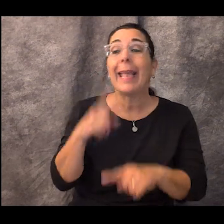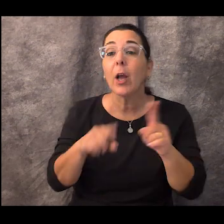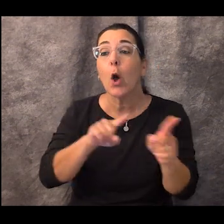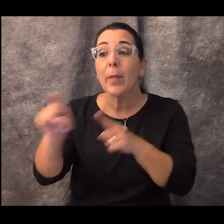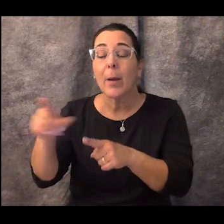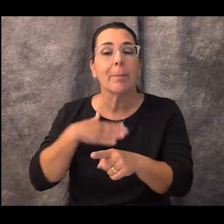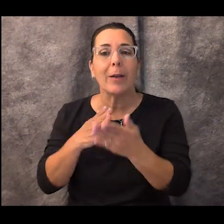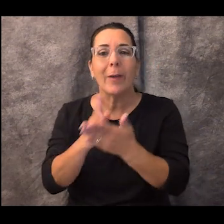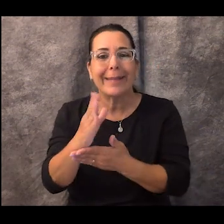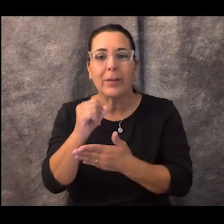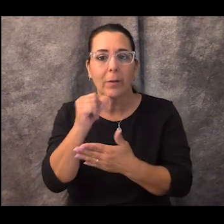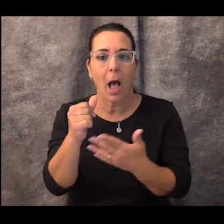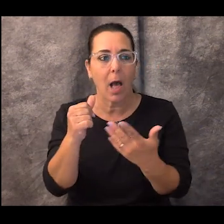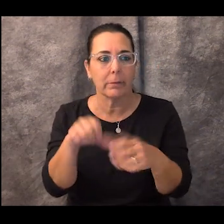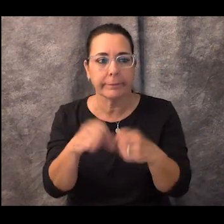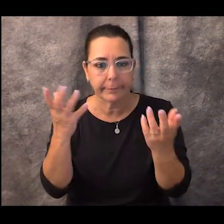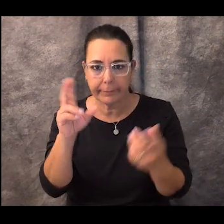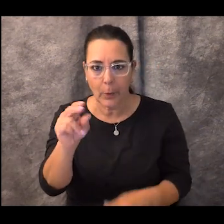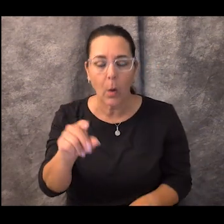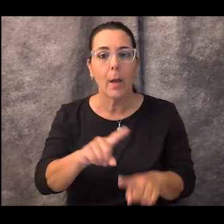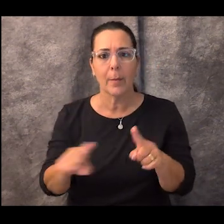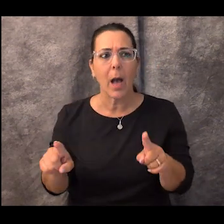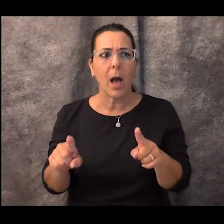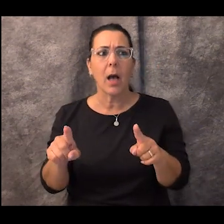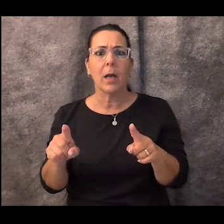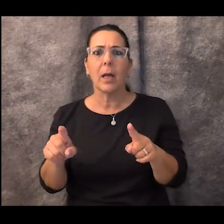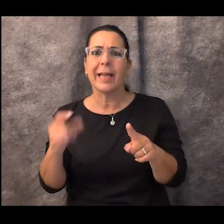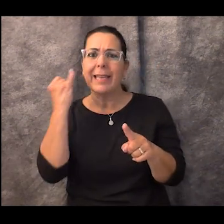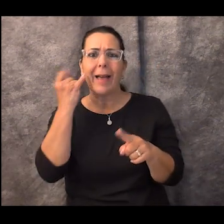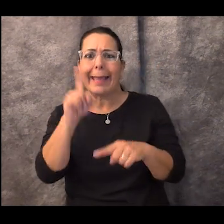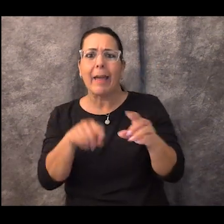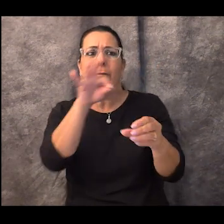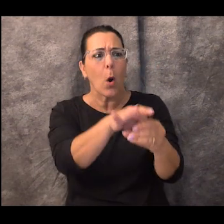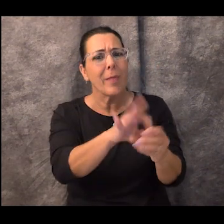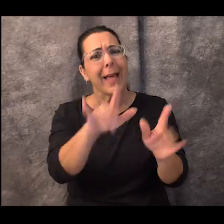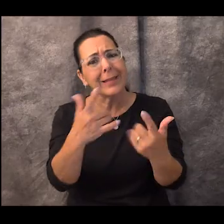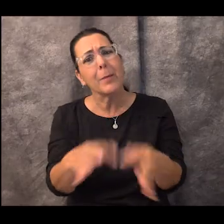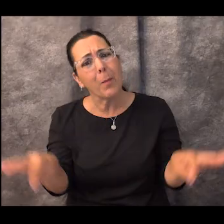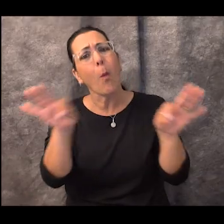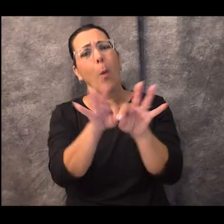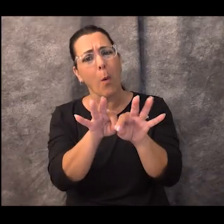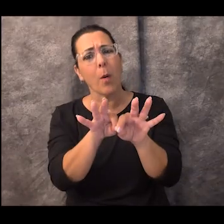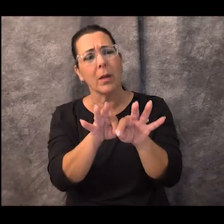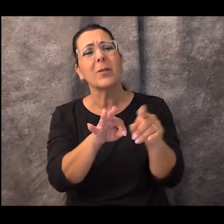But if I don't get to cast my ballot, that's a much bigger deal. (Eric) Exactly. (Michelle) So we we have to treat it that that much more seriously.